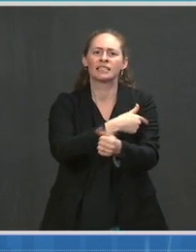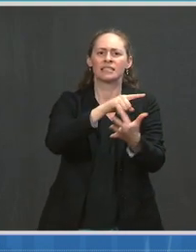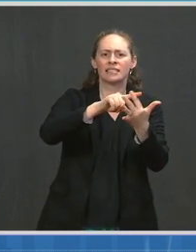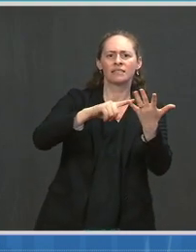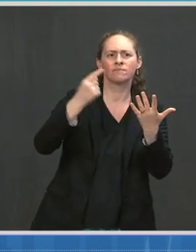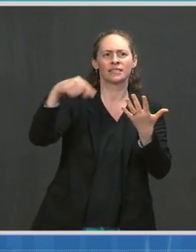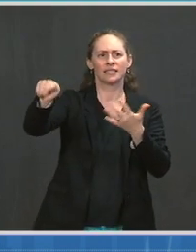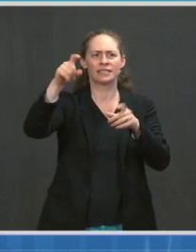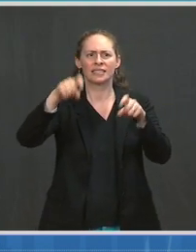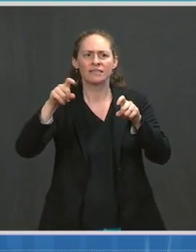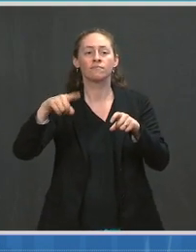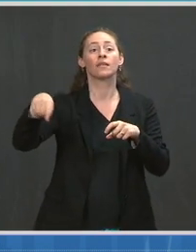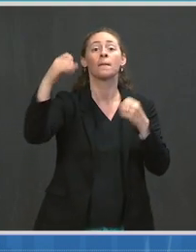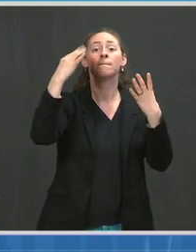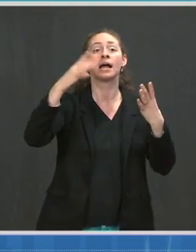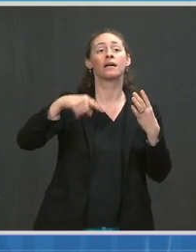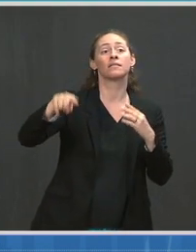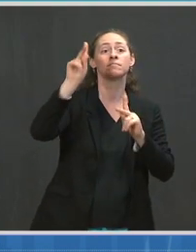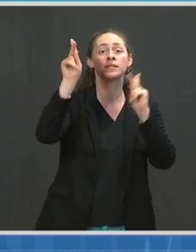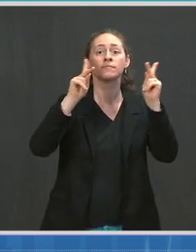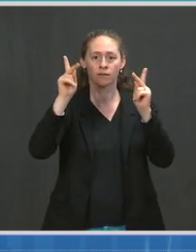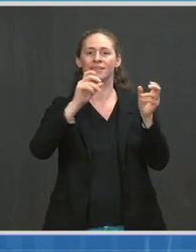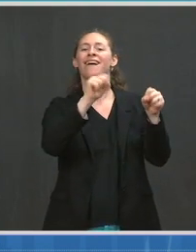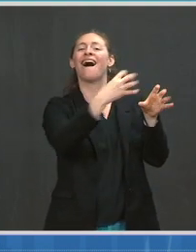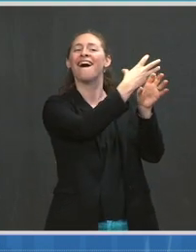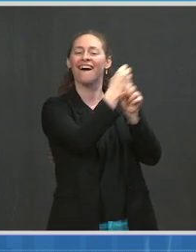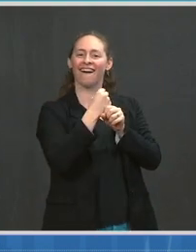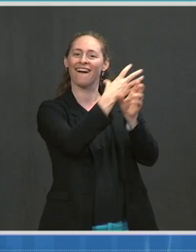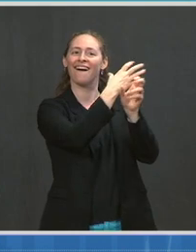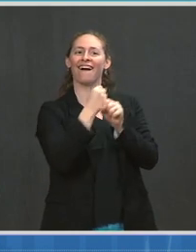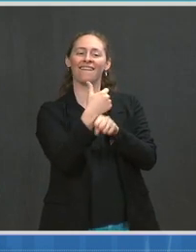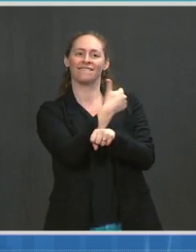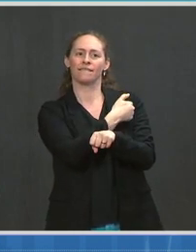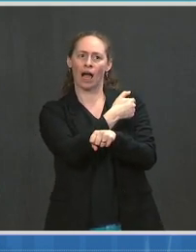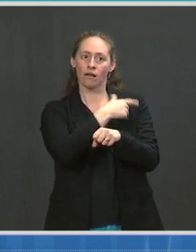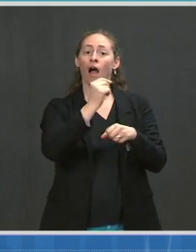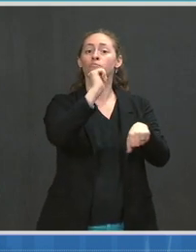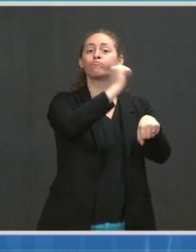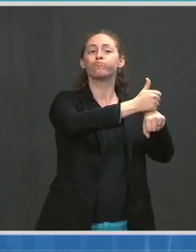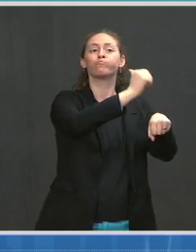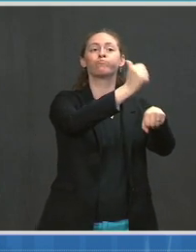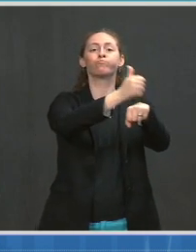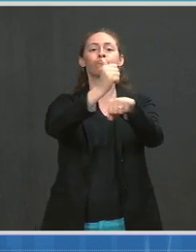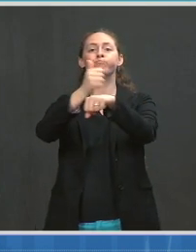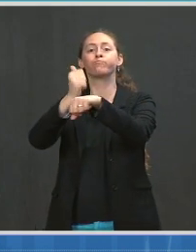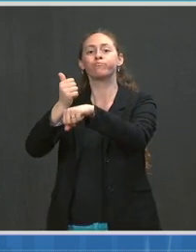and more places for people to get vaccinated. Overall, we've made significant progress